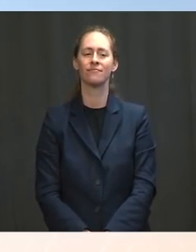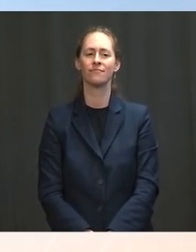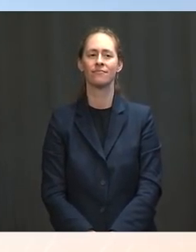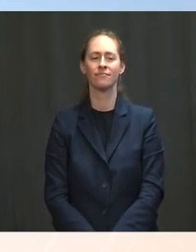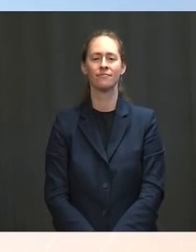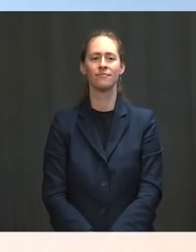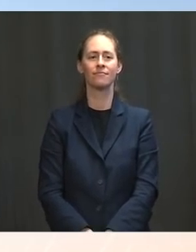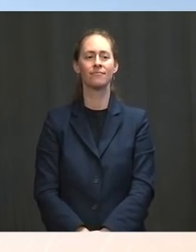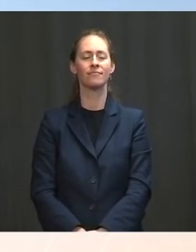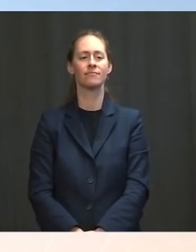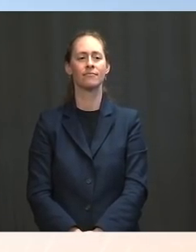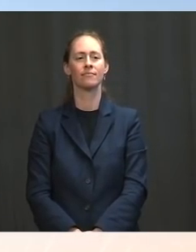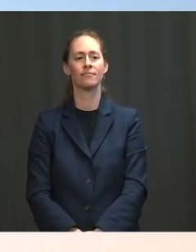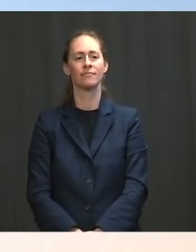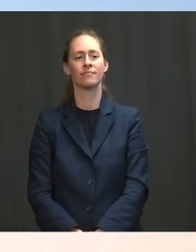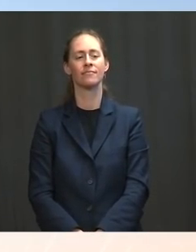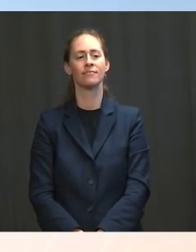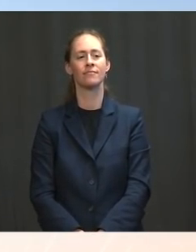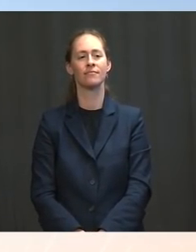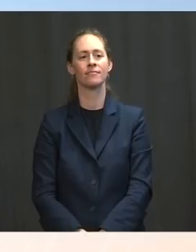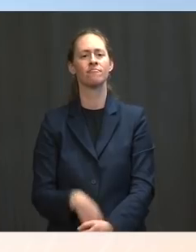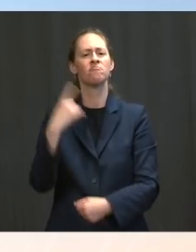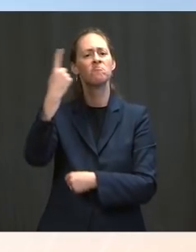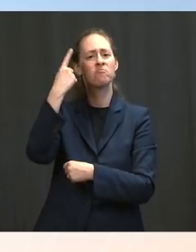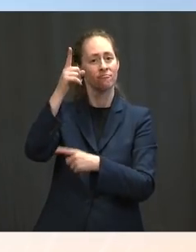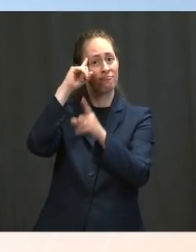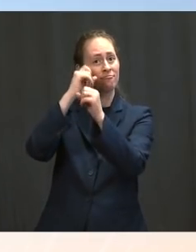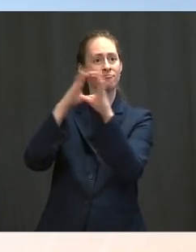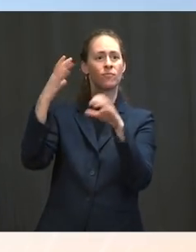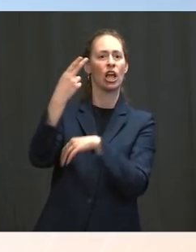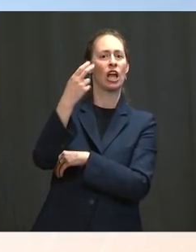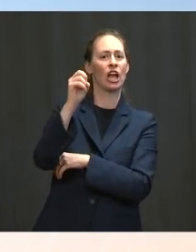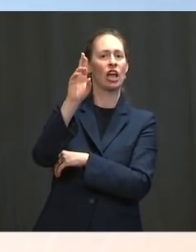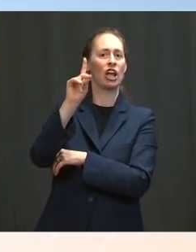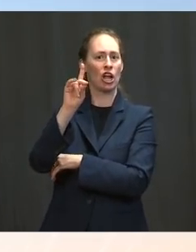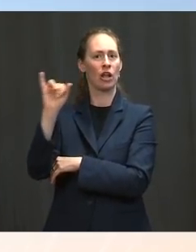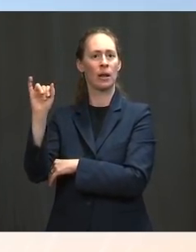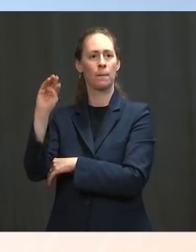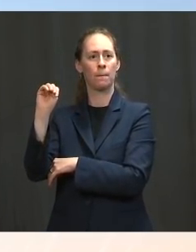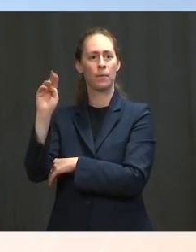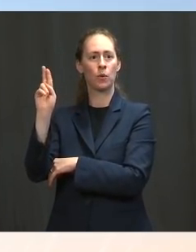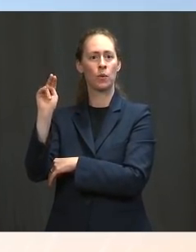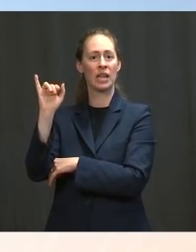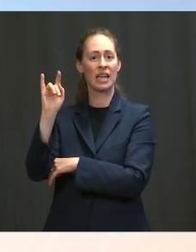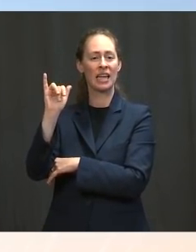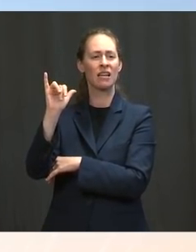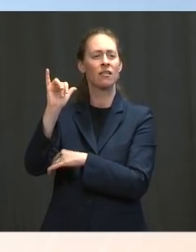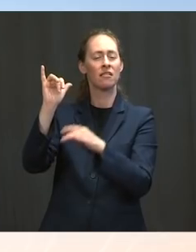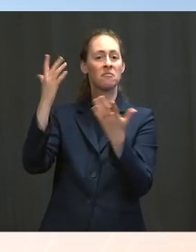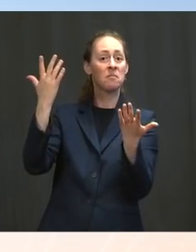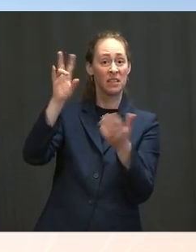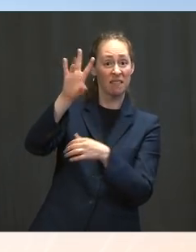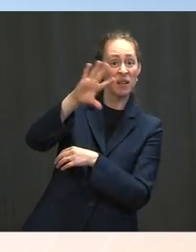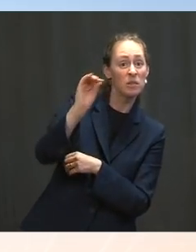for COVID vaccines? Is it 75 percent, 80 percent? What is that goal for the administration right now? Ms. Psaki: Well, Dr. Fauci has addressed